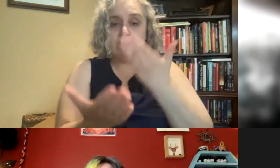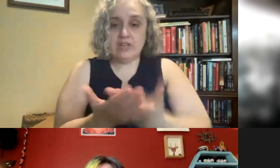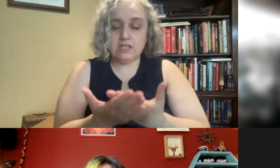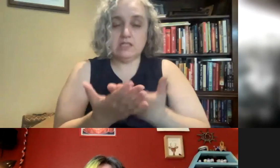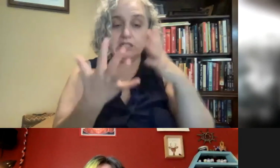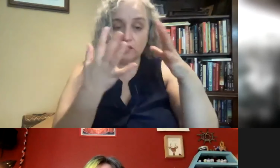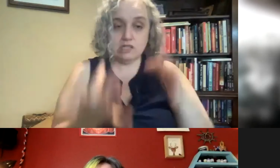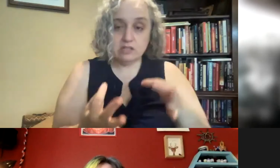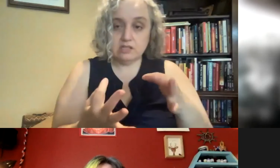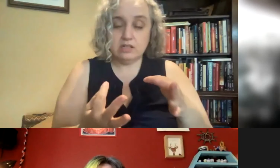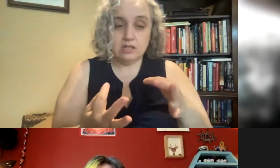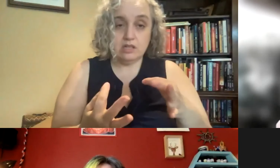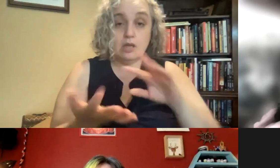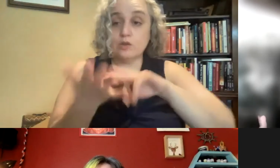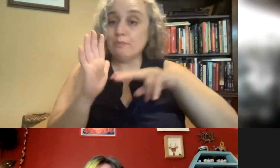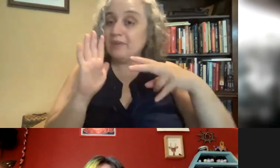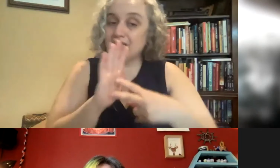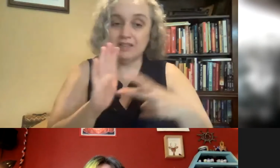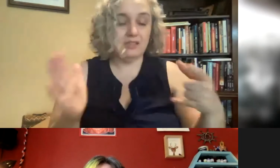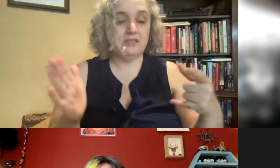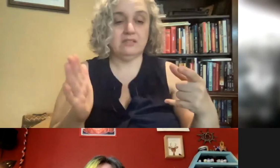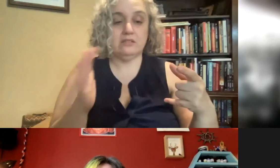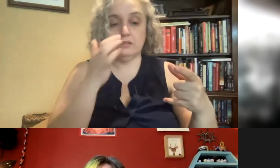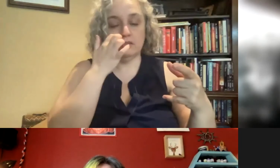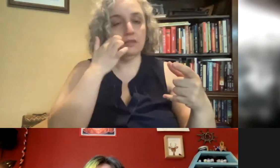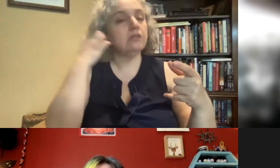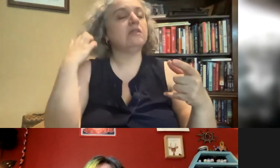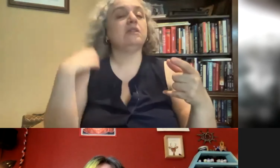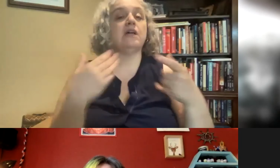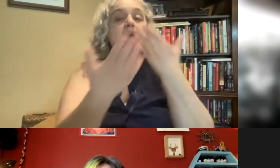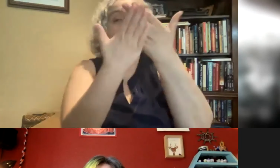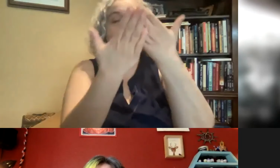which of course means quantified evidence.